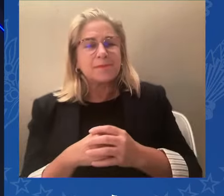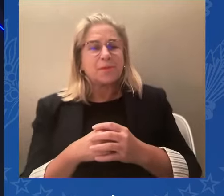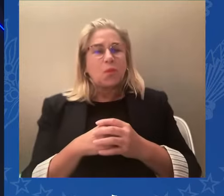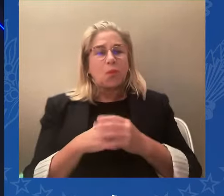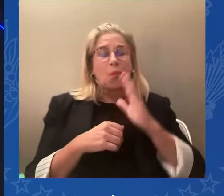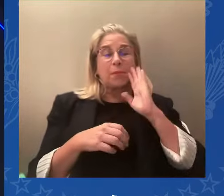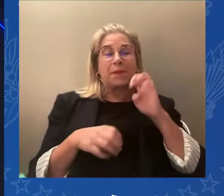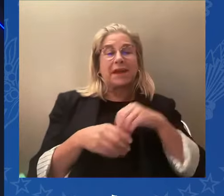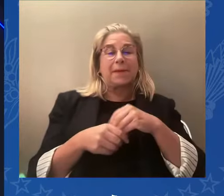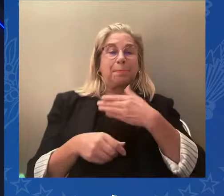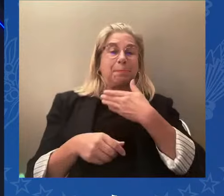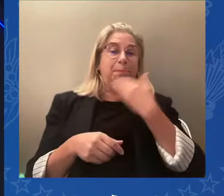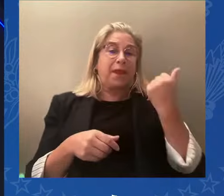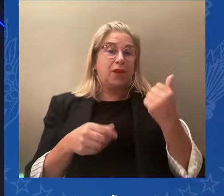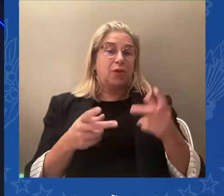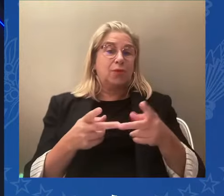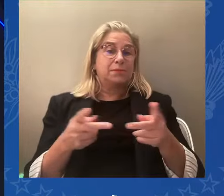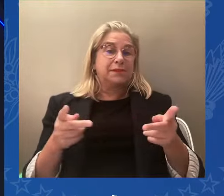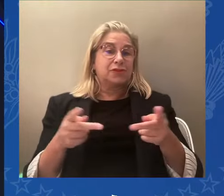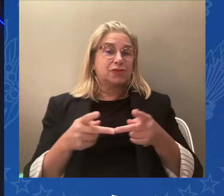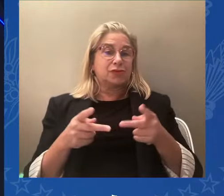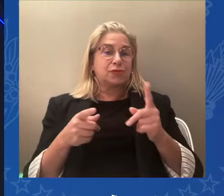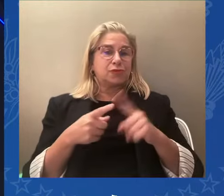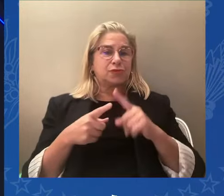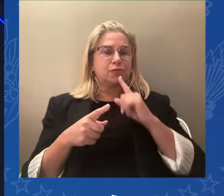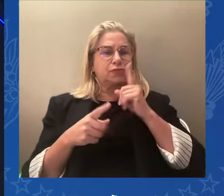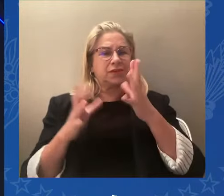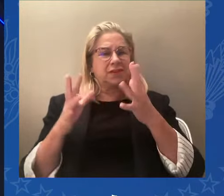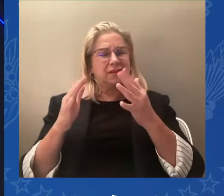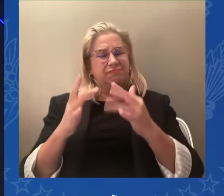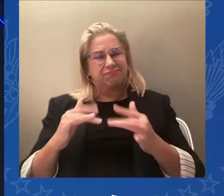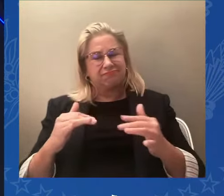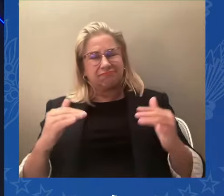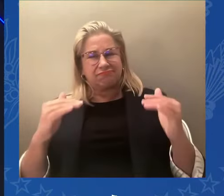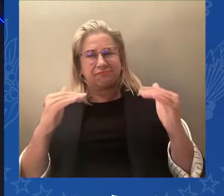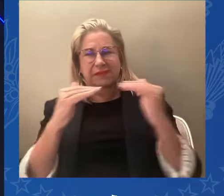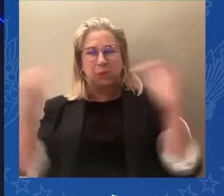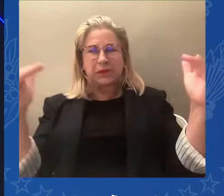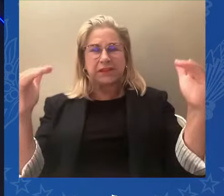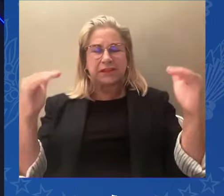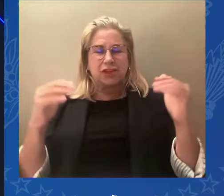It is this collective commitment that we need to move from vision to victory.